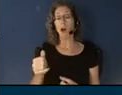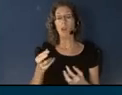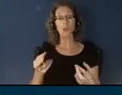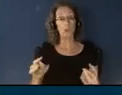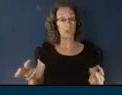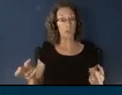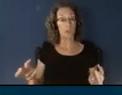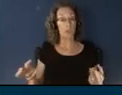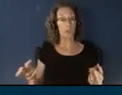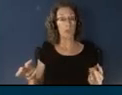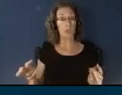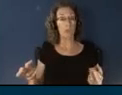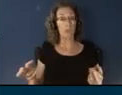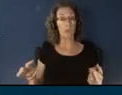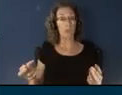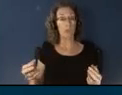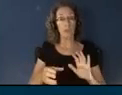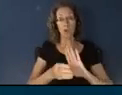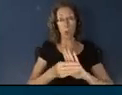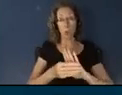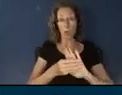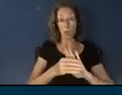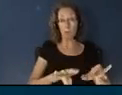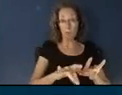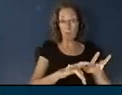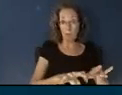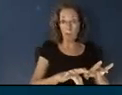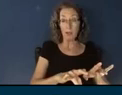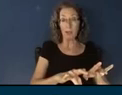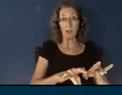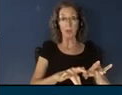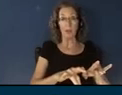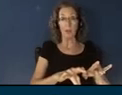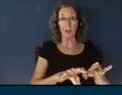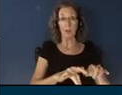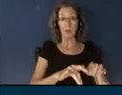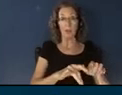to be pre-recording it let's say you record it and you download the transcription,